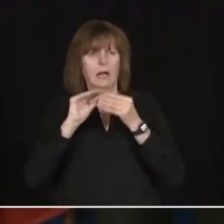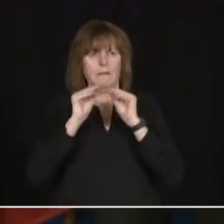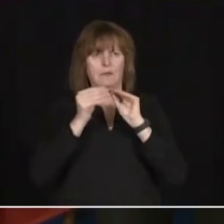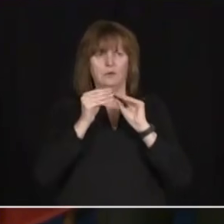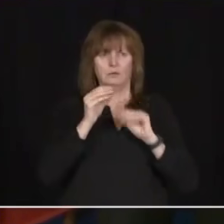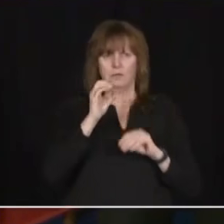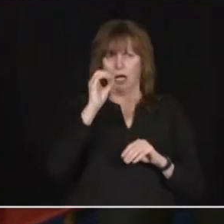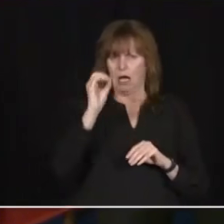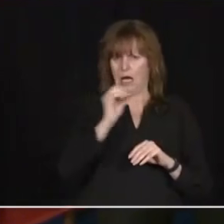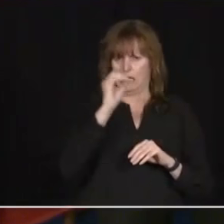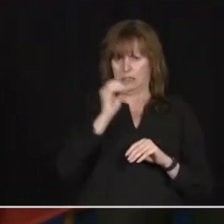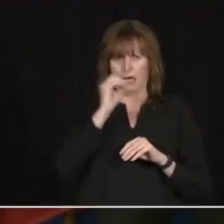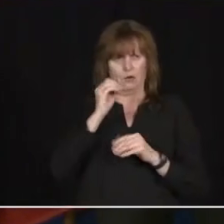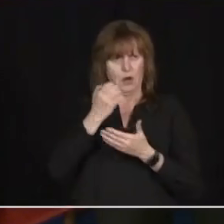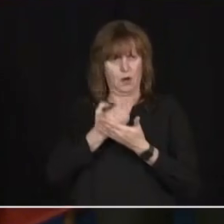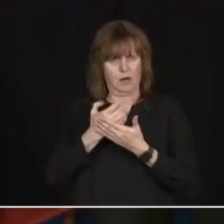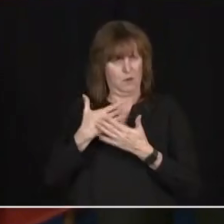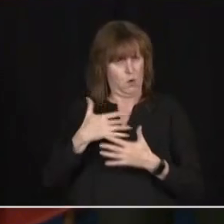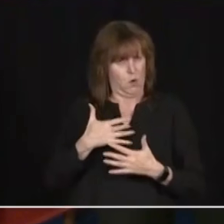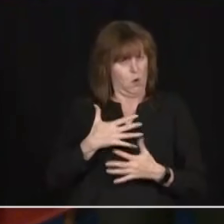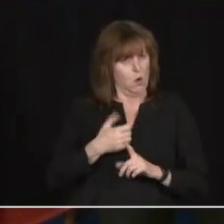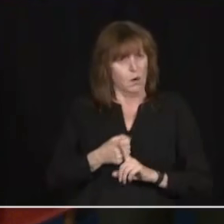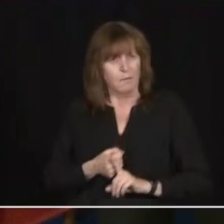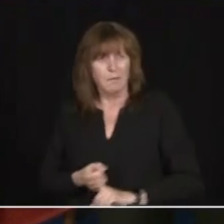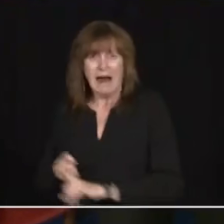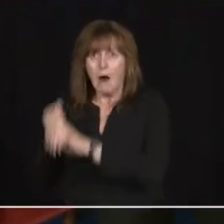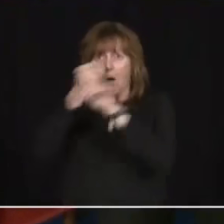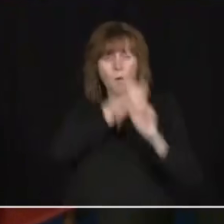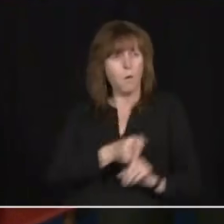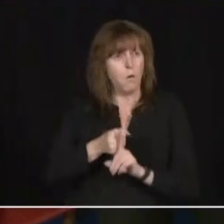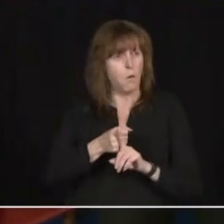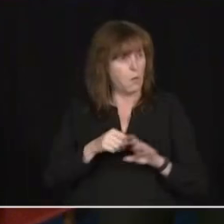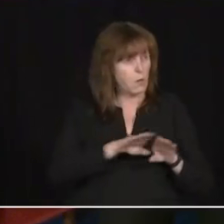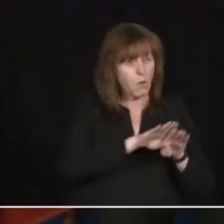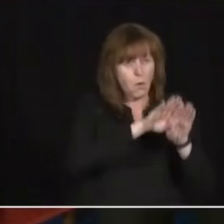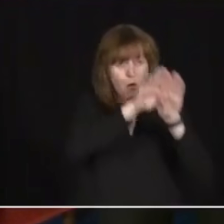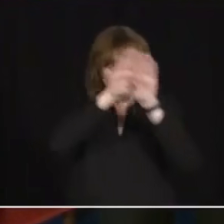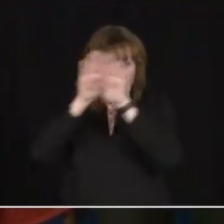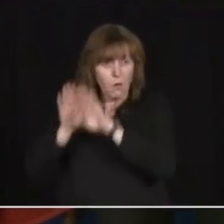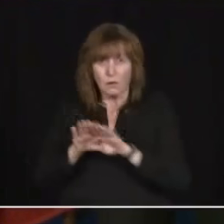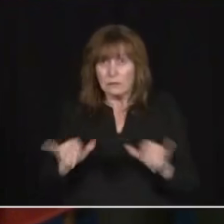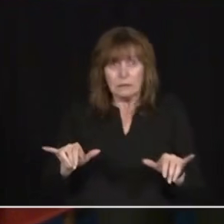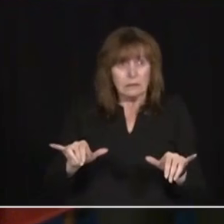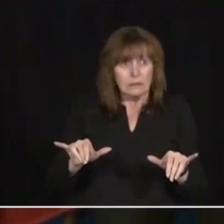Ontario economy by keeping the bulk of the emergency orders in place across